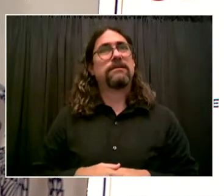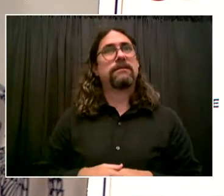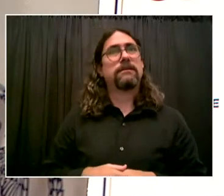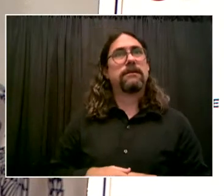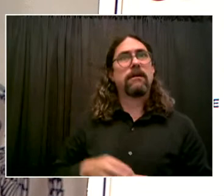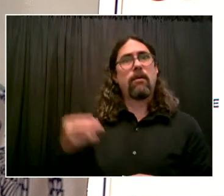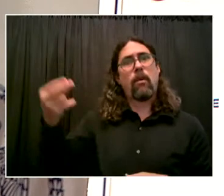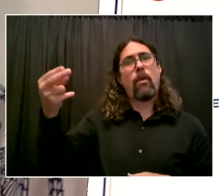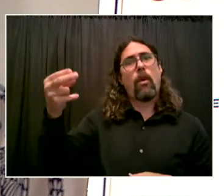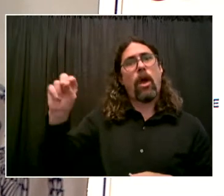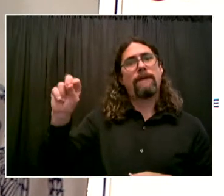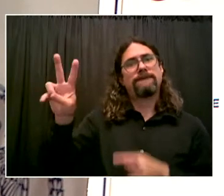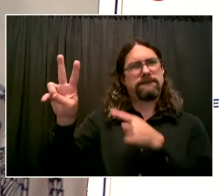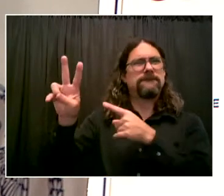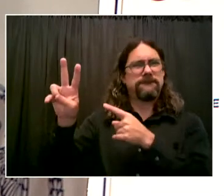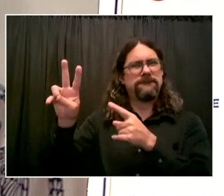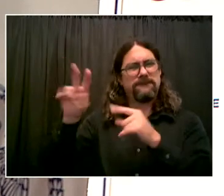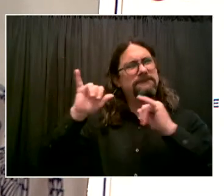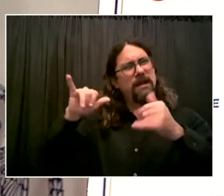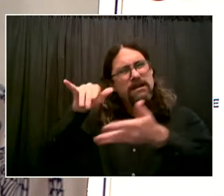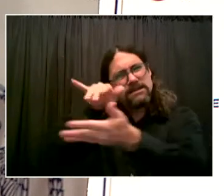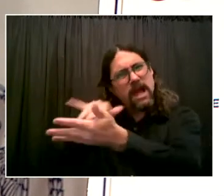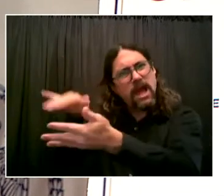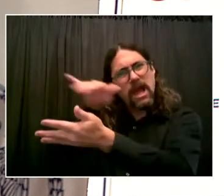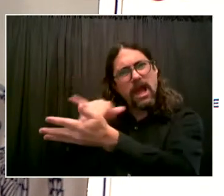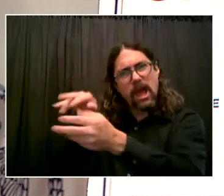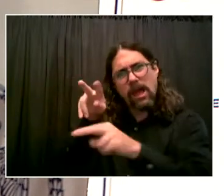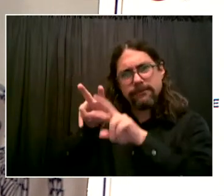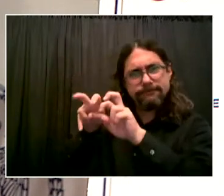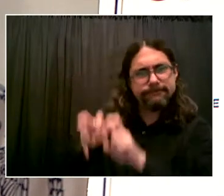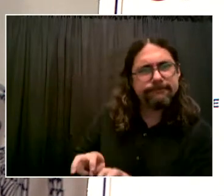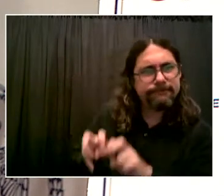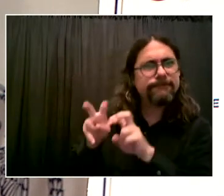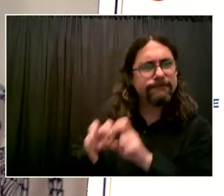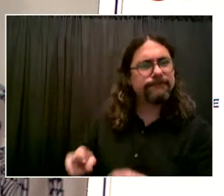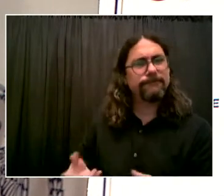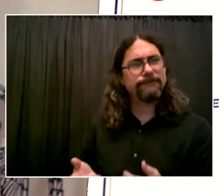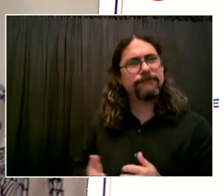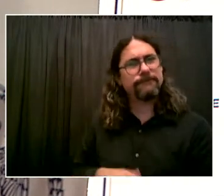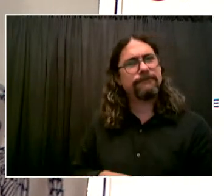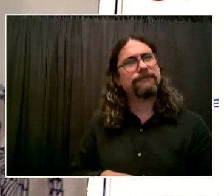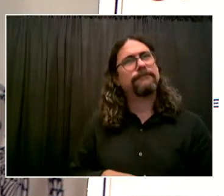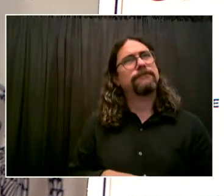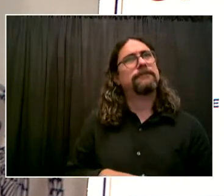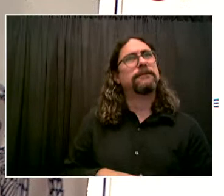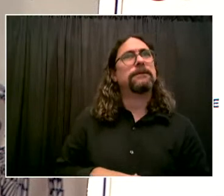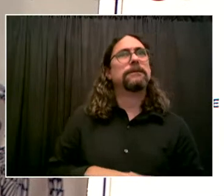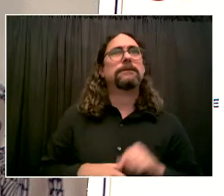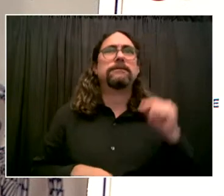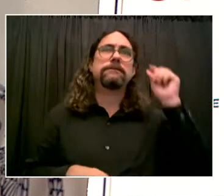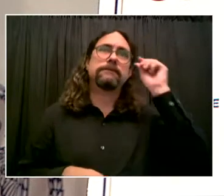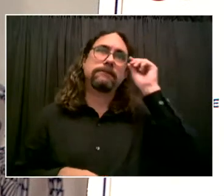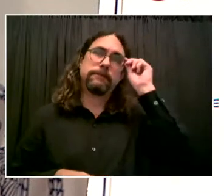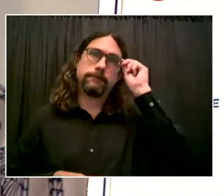OTF HE AMOUNT WE ARE PRODUCING. SUPERS SERIOUS ABOUT THAT. HOV, WE ARE